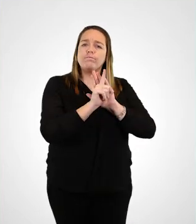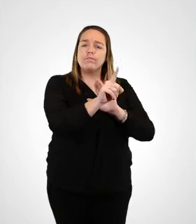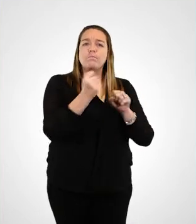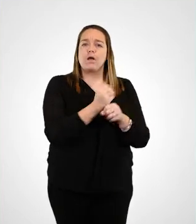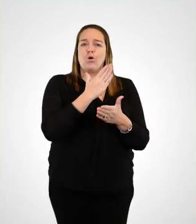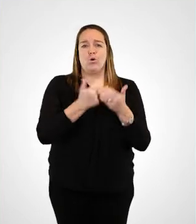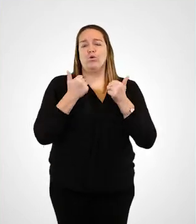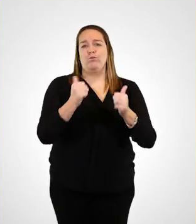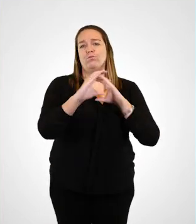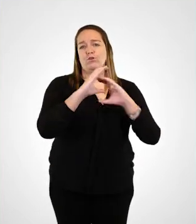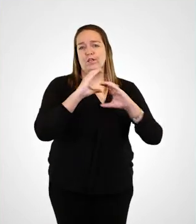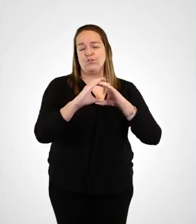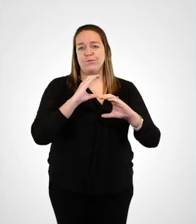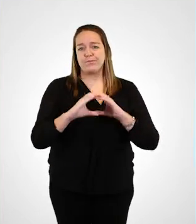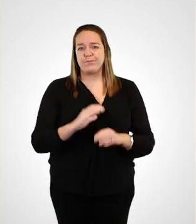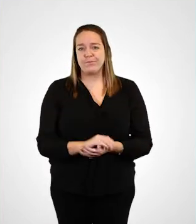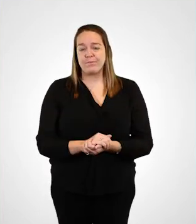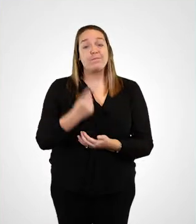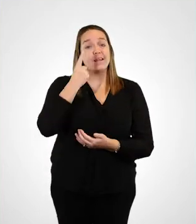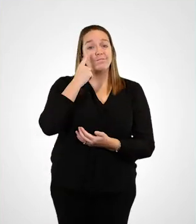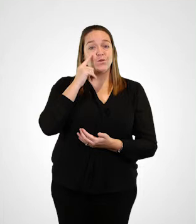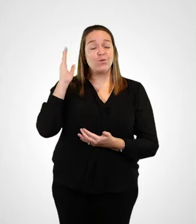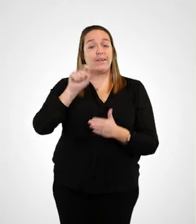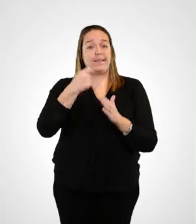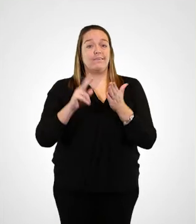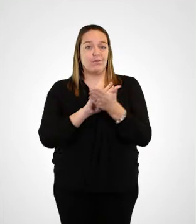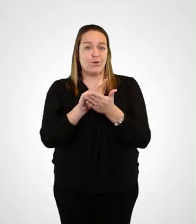and they're assertive about ensuring good communication.